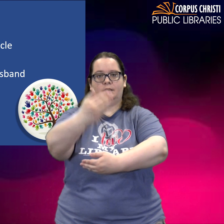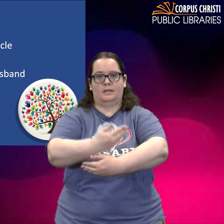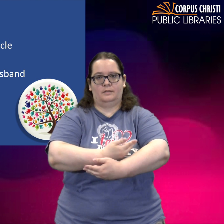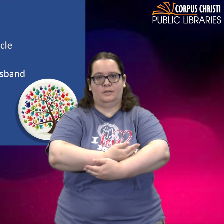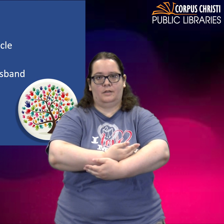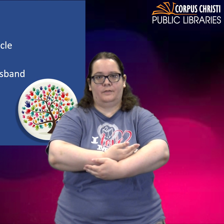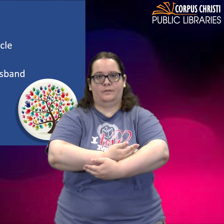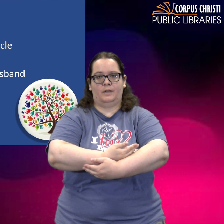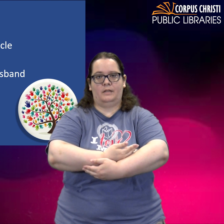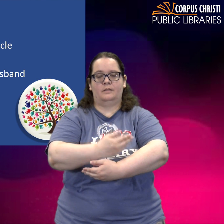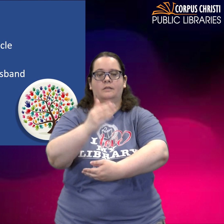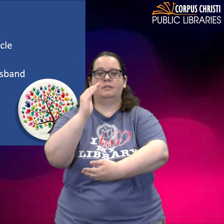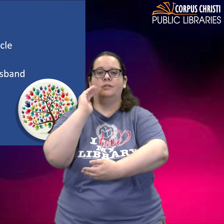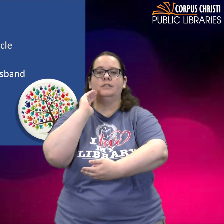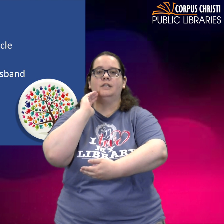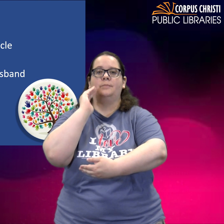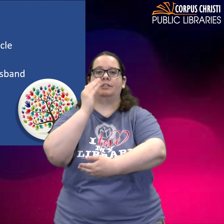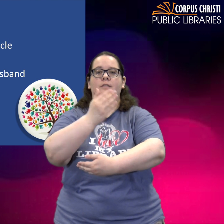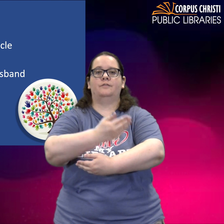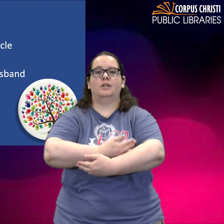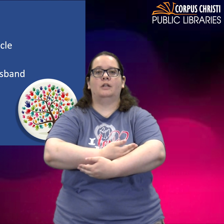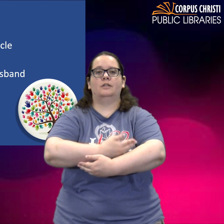son, off the forehead. So you just tap your chin for daughter,